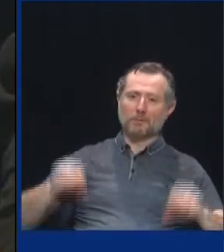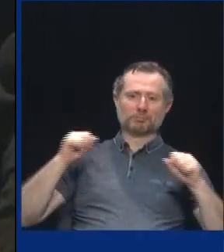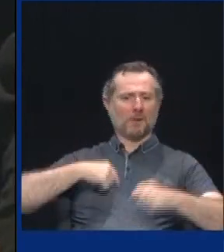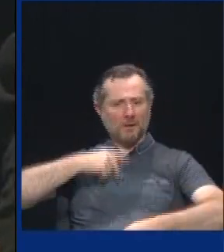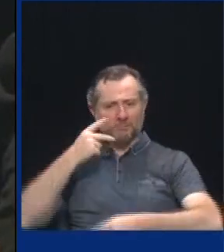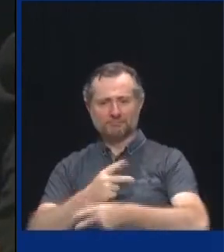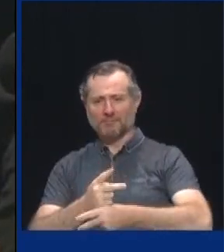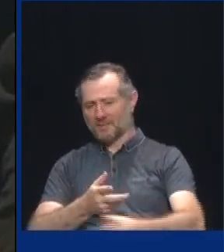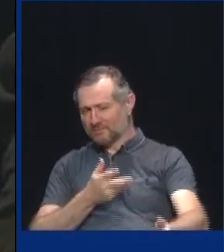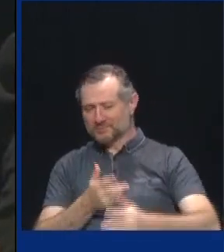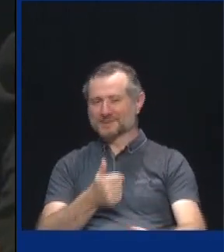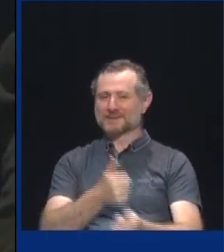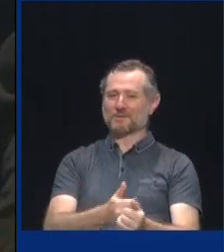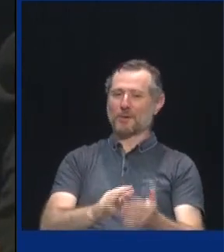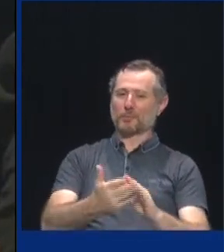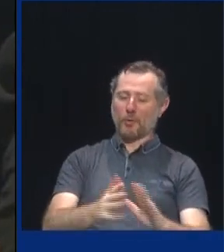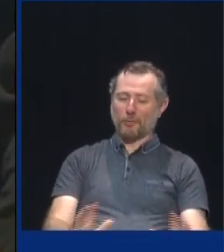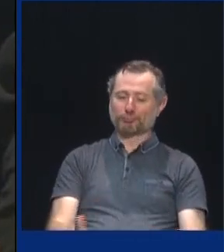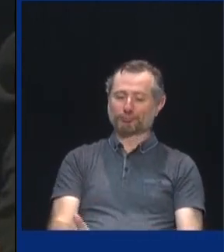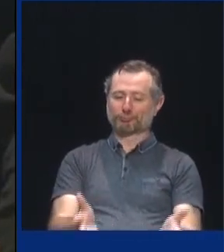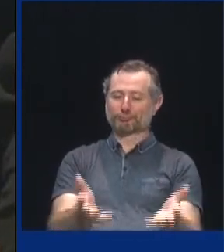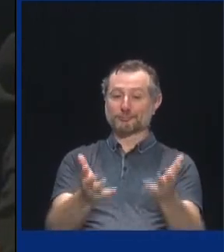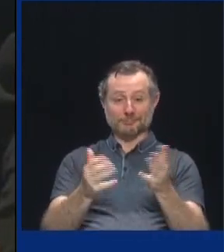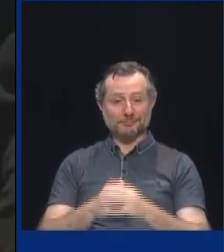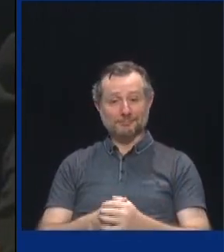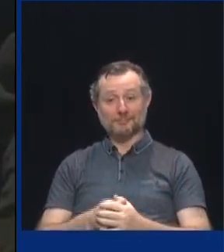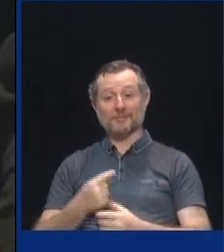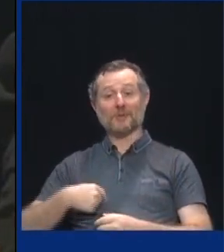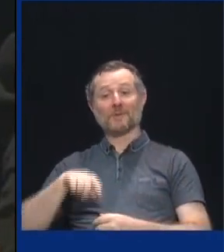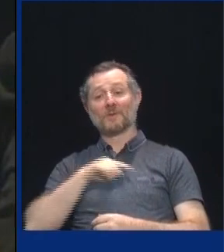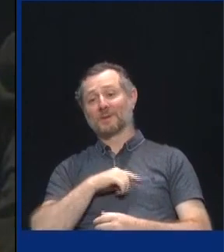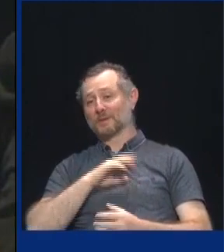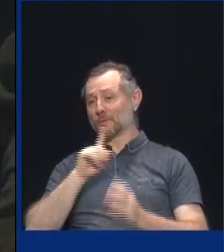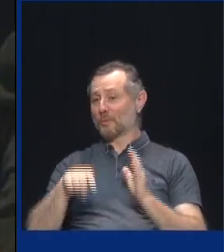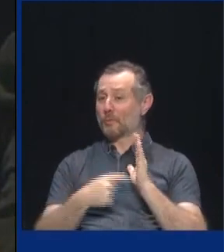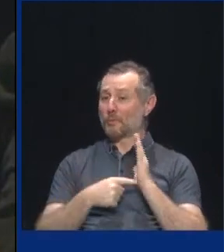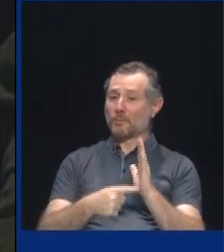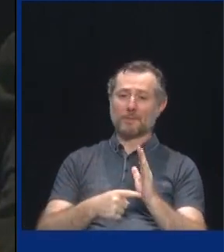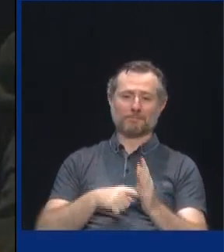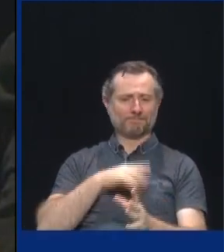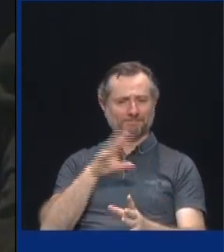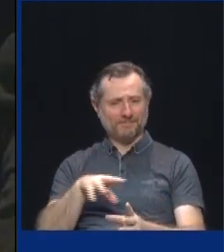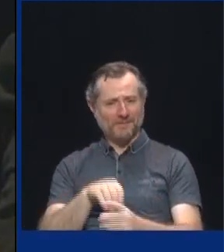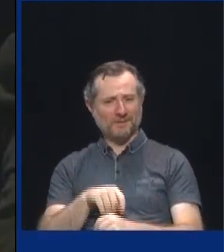IT'S WHAT THIS FUNDING IS GOING TO ENABLE. COMMUNITY TAKING CARE OF NOW WE ALL HAVE A ROLE TO PLAY